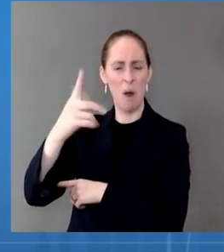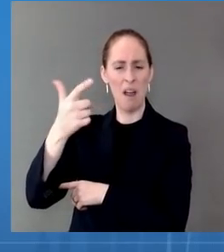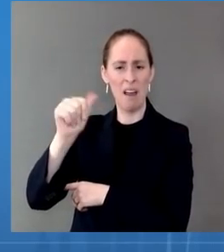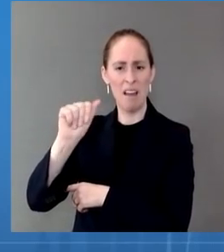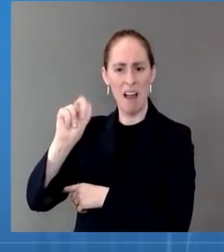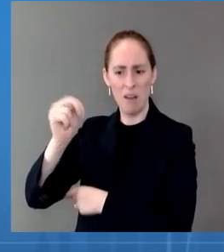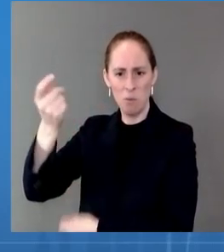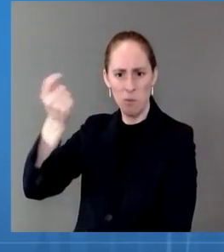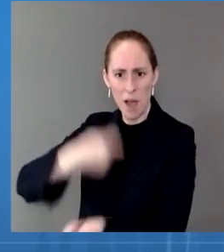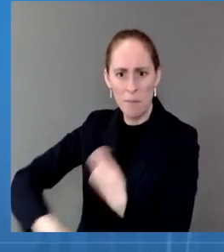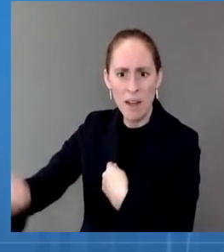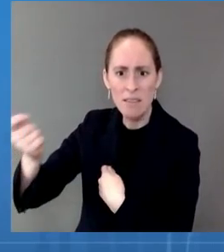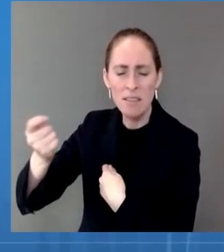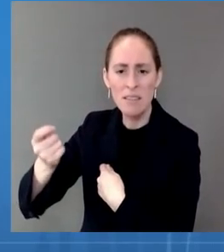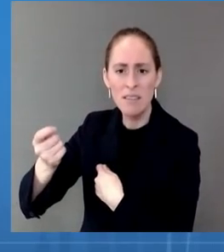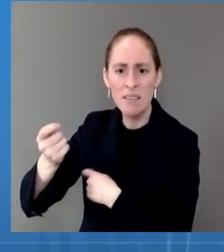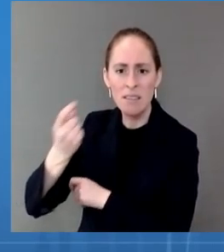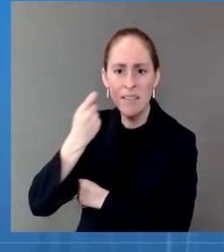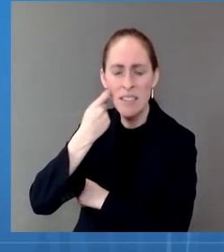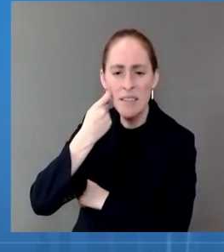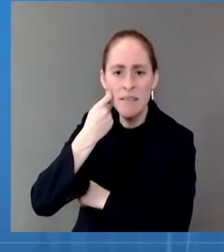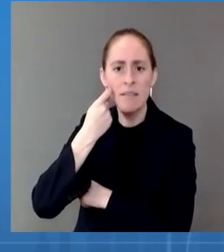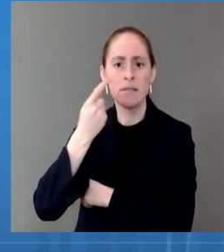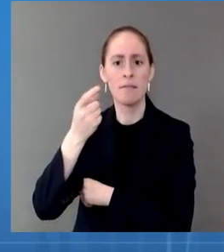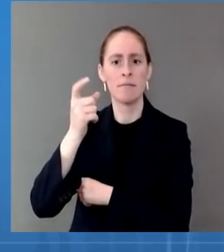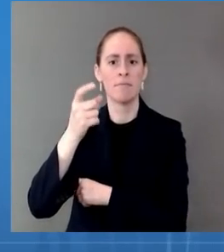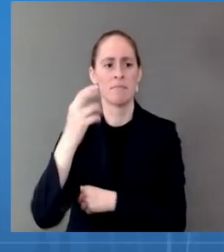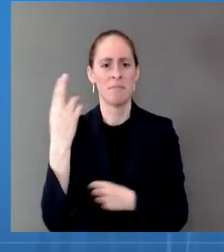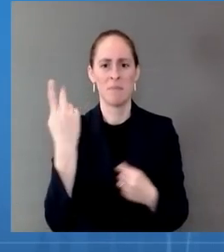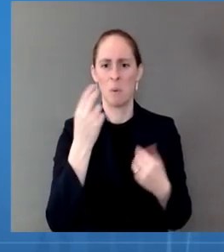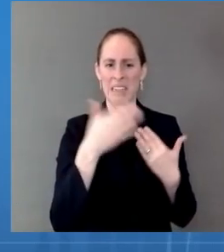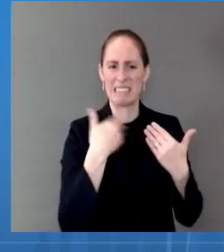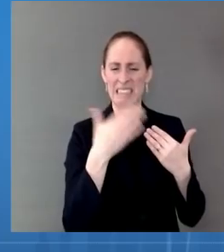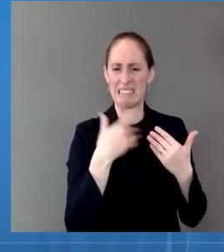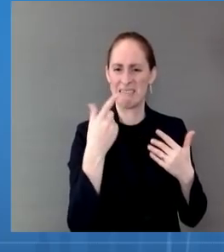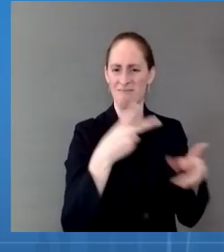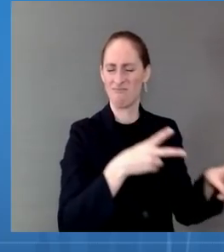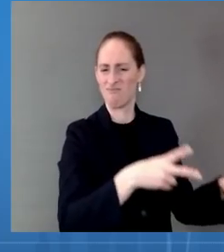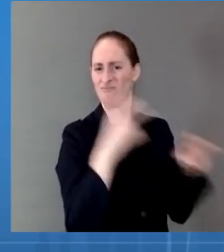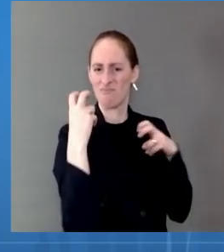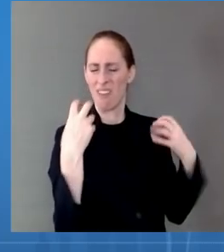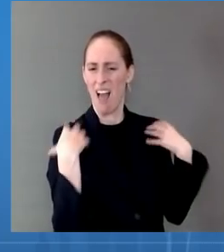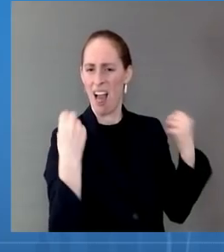So let me repeat because it's important whenever we see the availability of an intervention